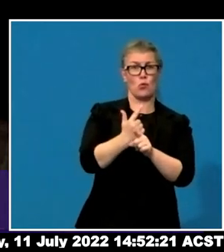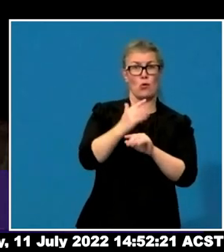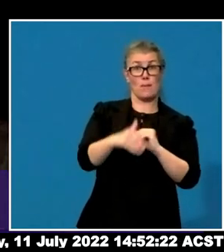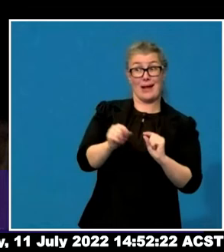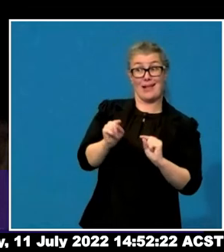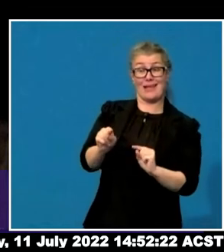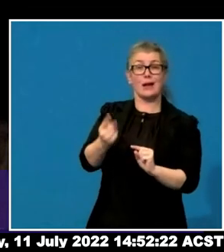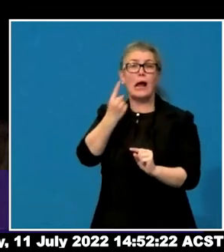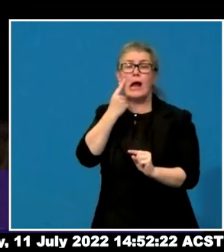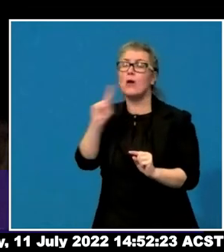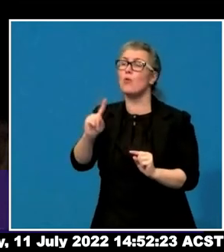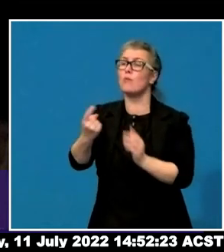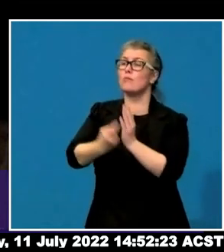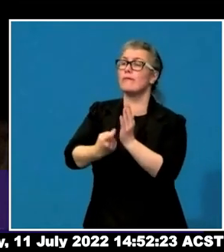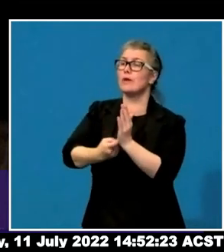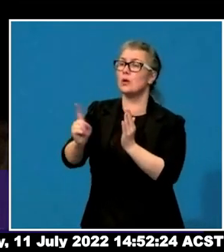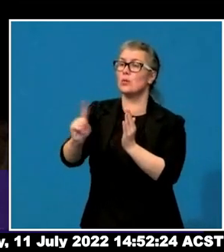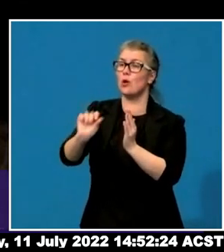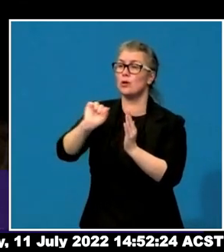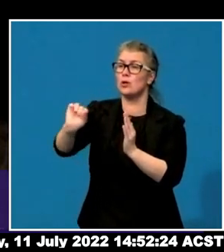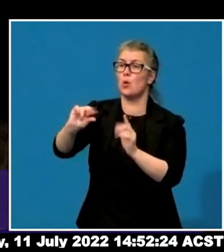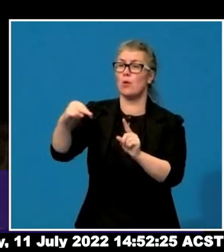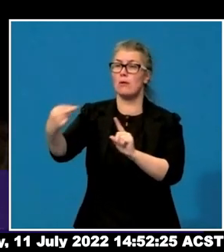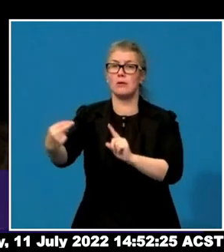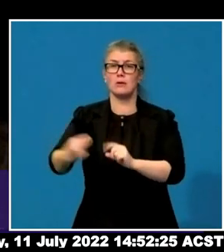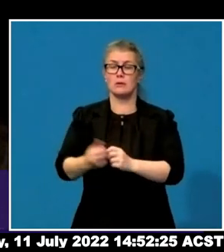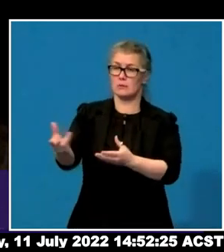Would you care to elaborate upon what you have expressed in those paragraphs?